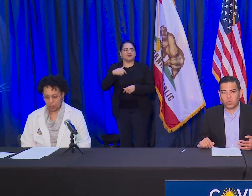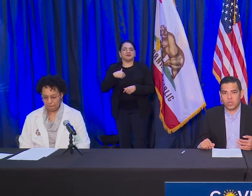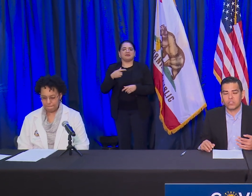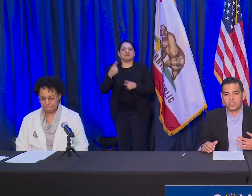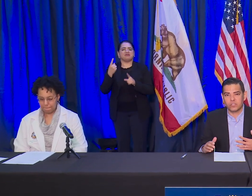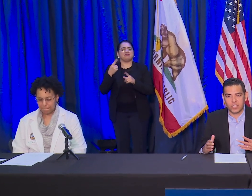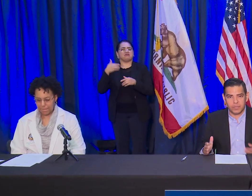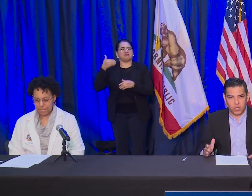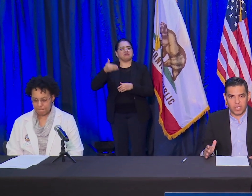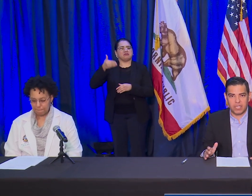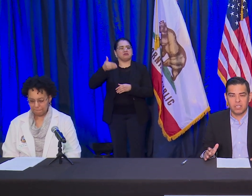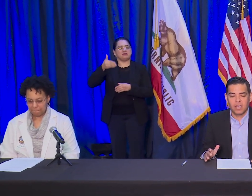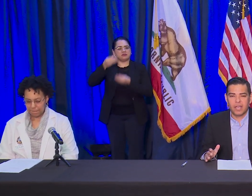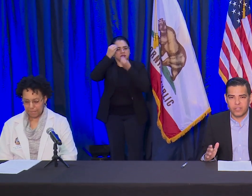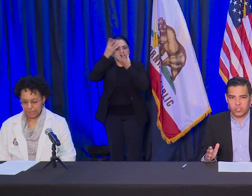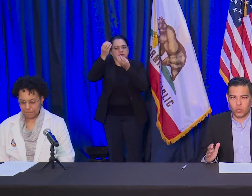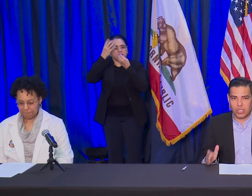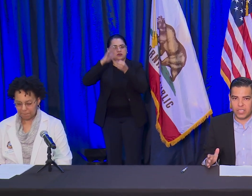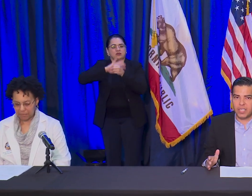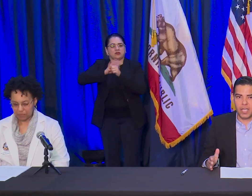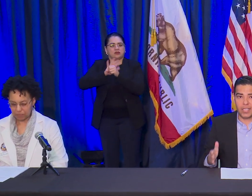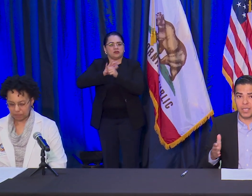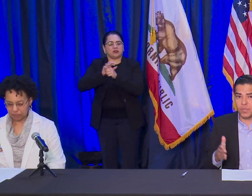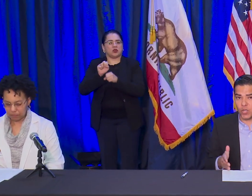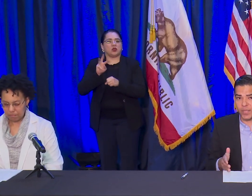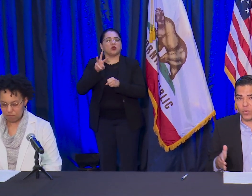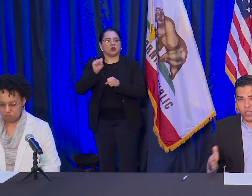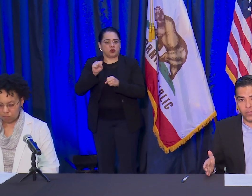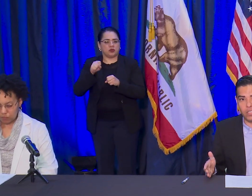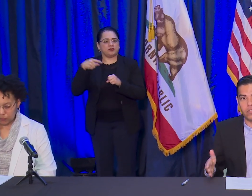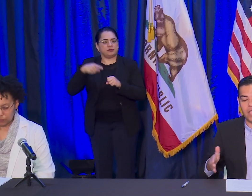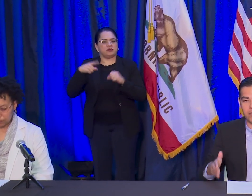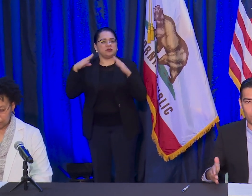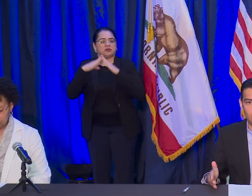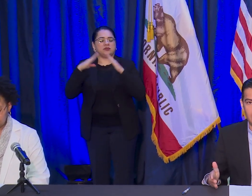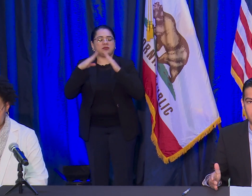to the community. These are really community briefings as it relate